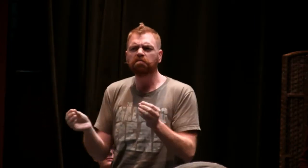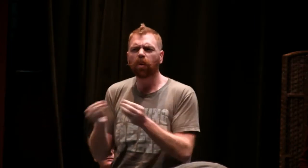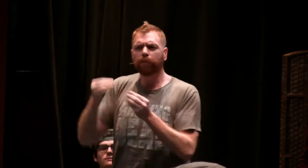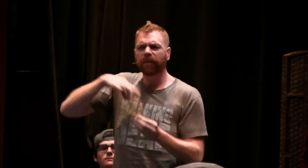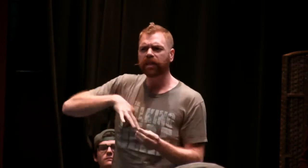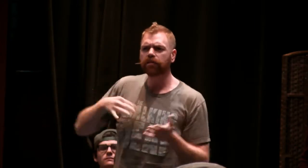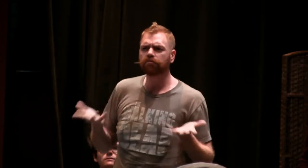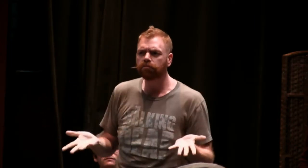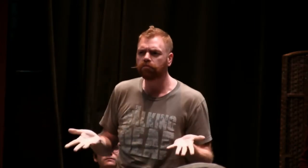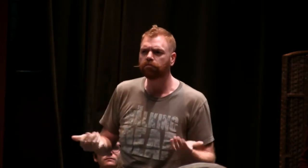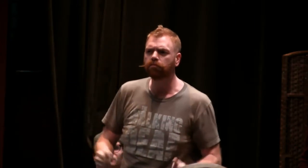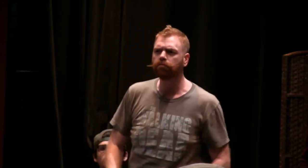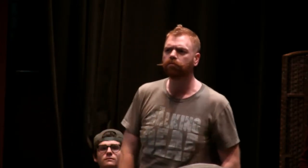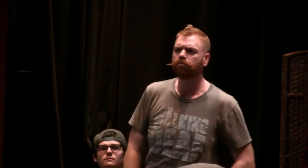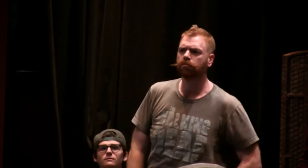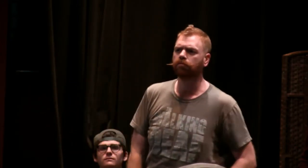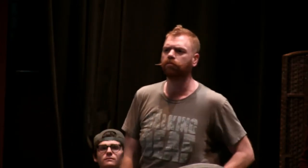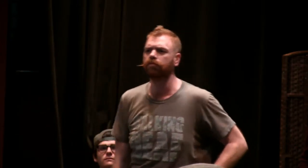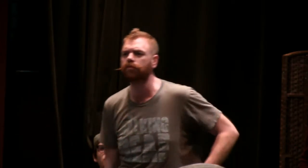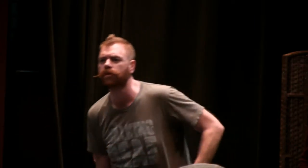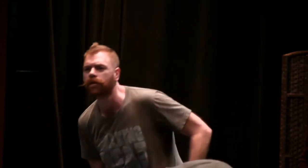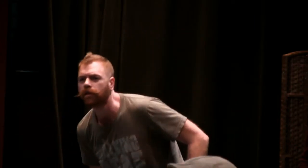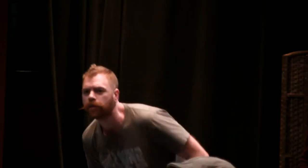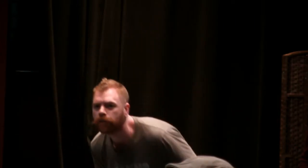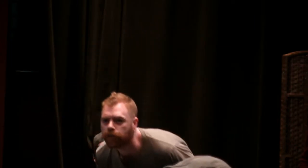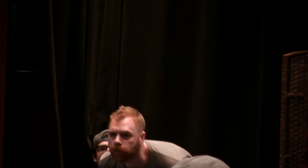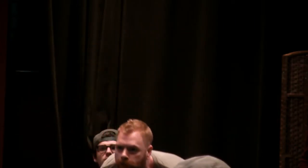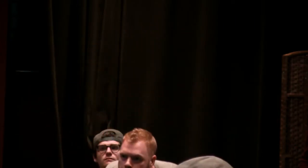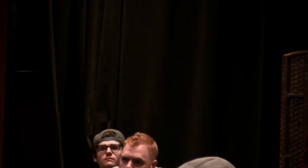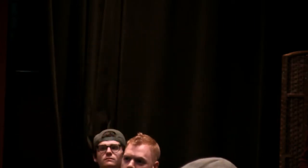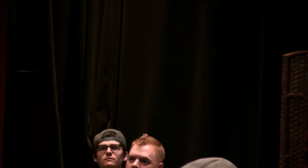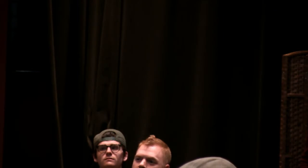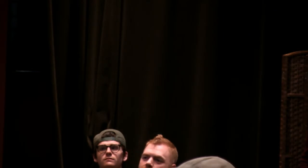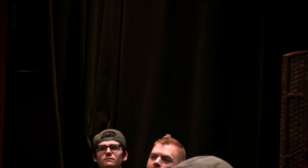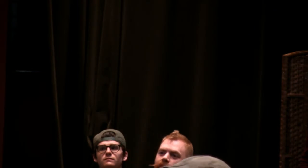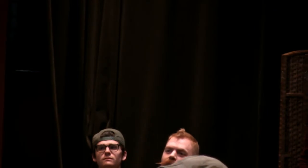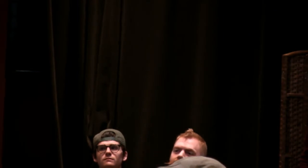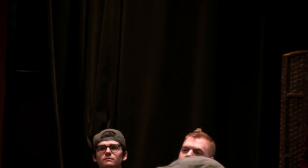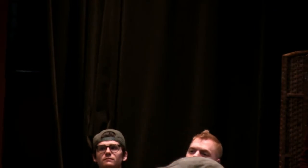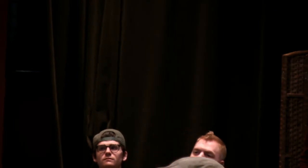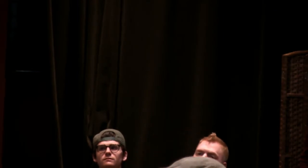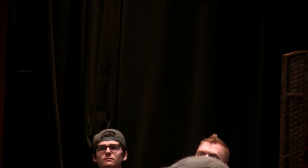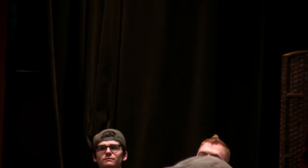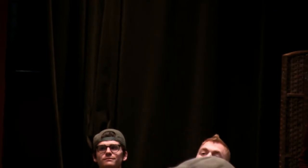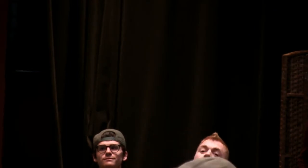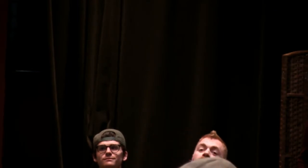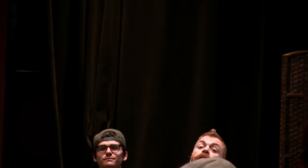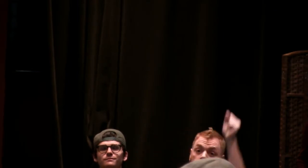and training, and education in an institute and higher education, or is it better to kind of pick it up